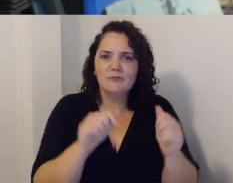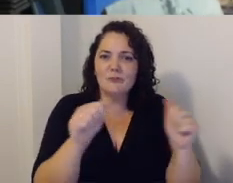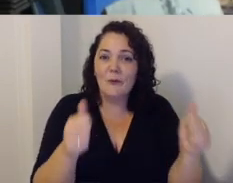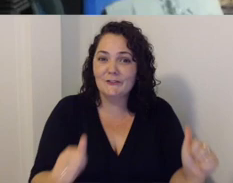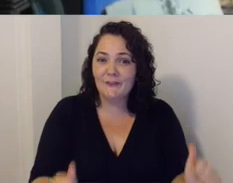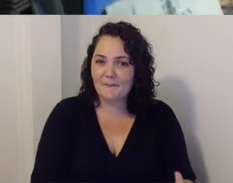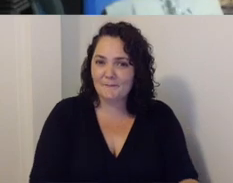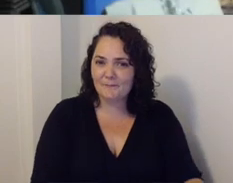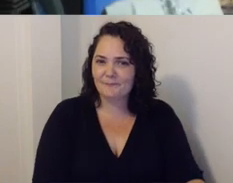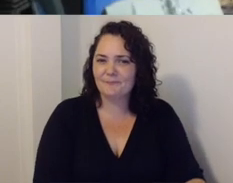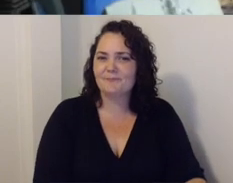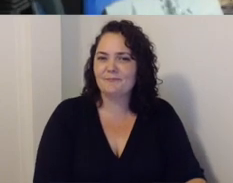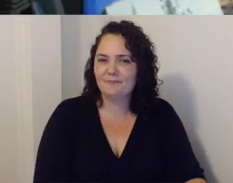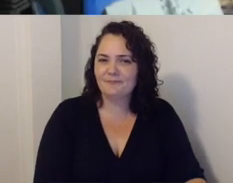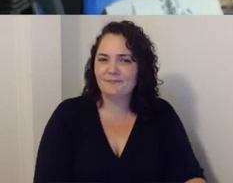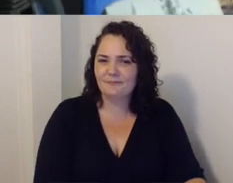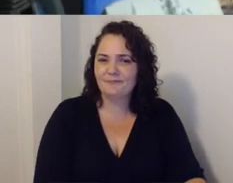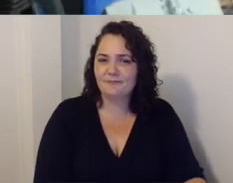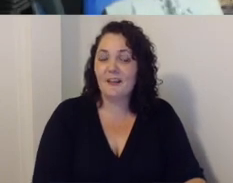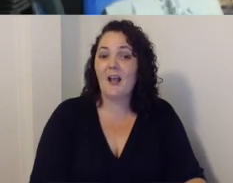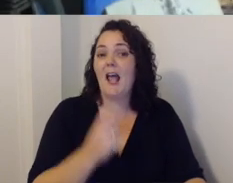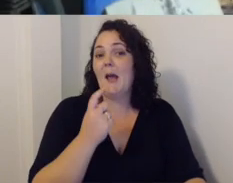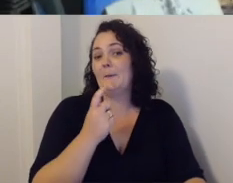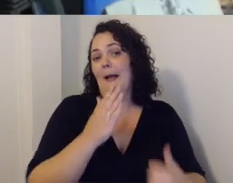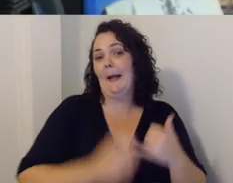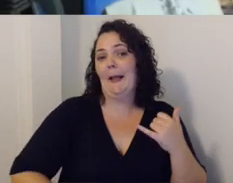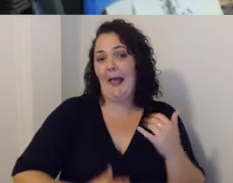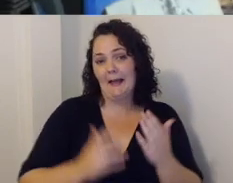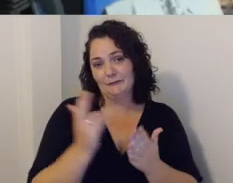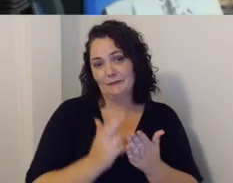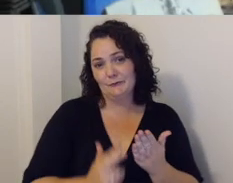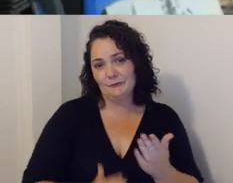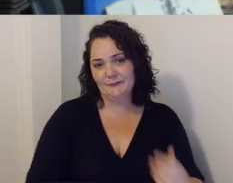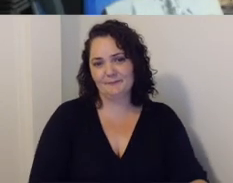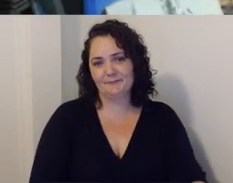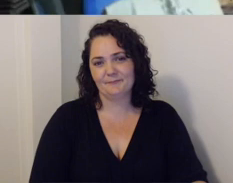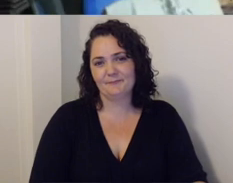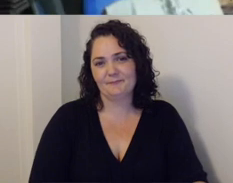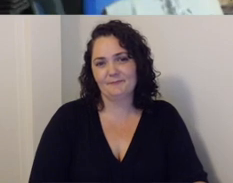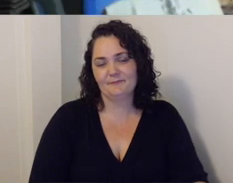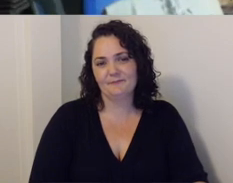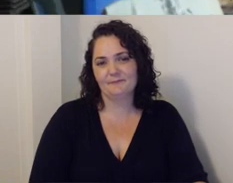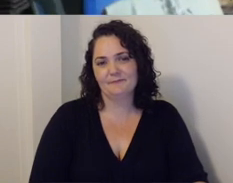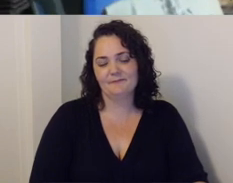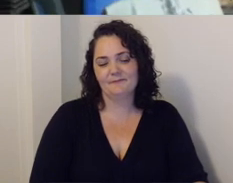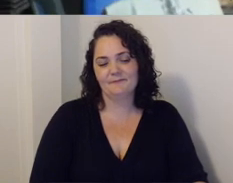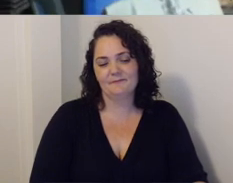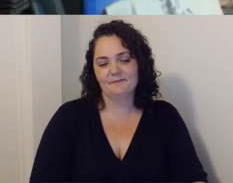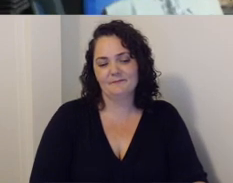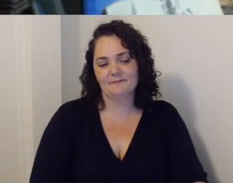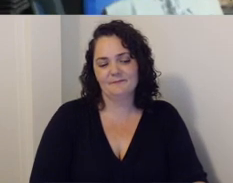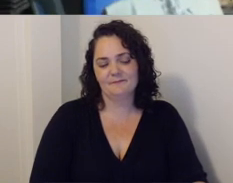right so let's do one final drawing let's switch it over now and let's get into get your paper all